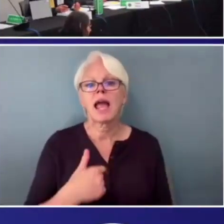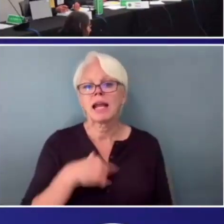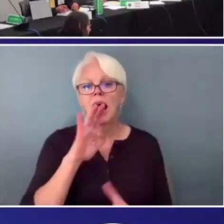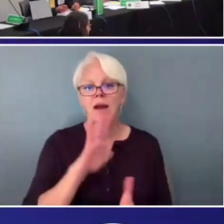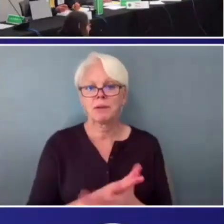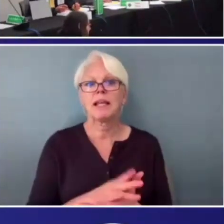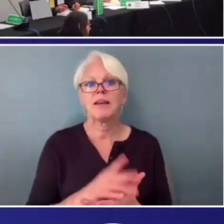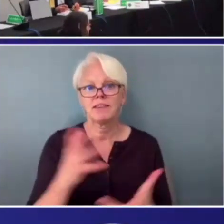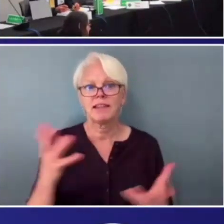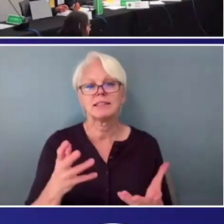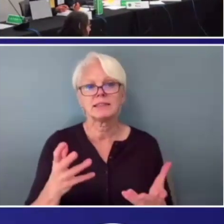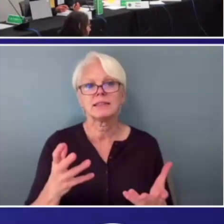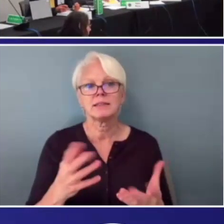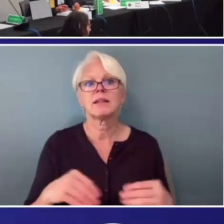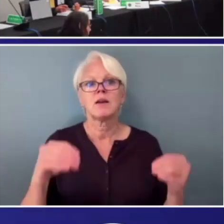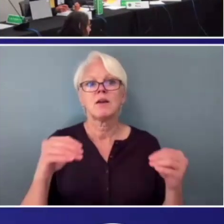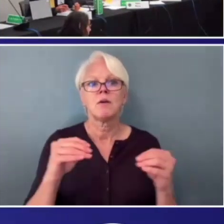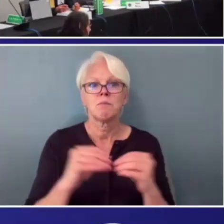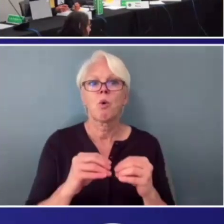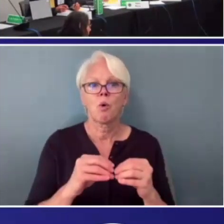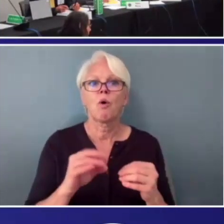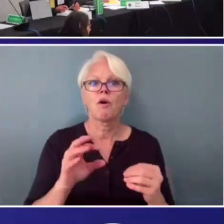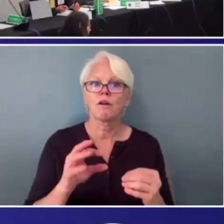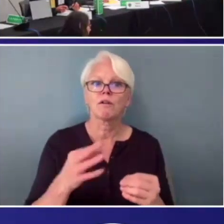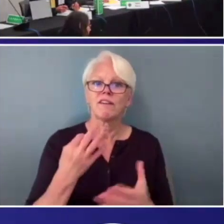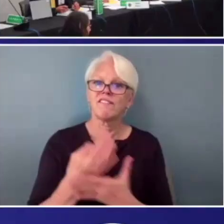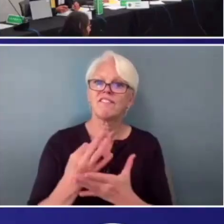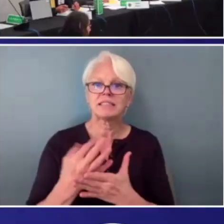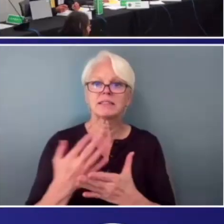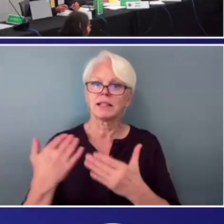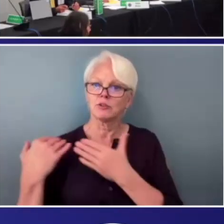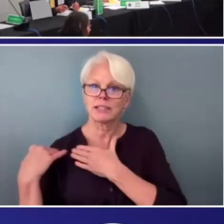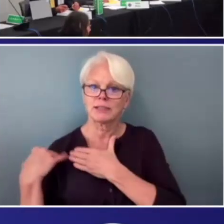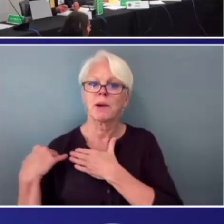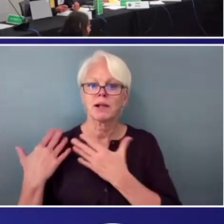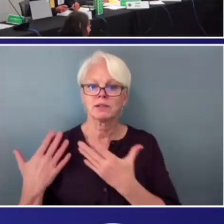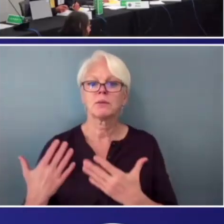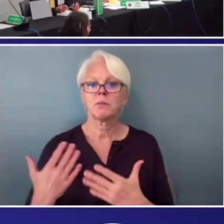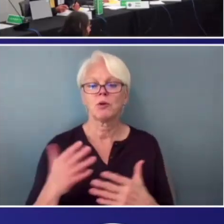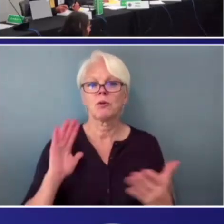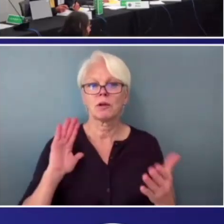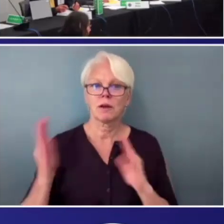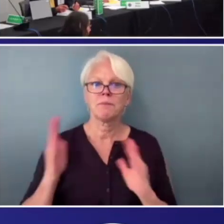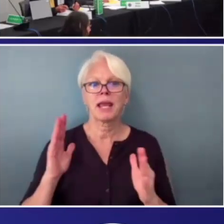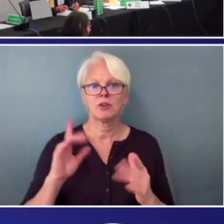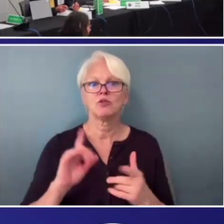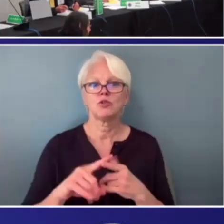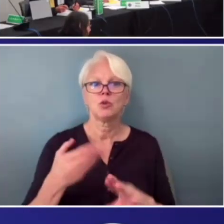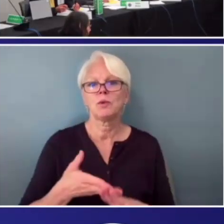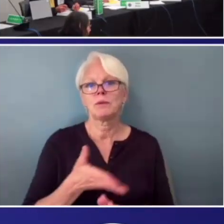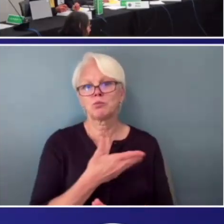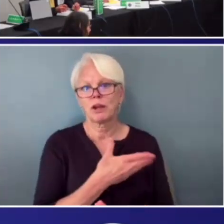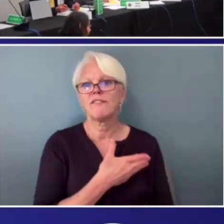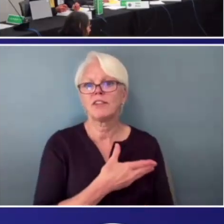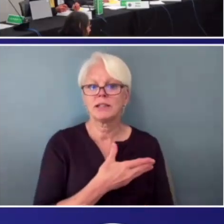more fiscally responsible compared to the previous thing, you know,